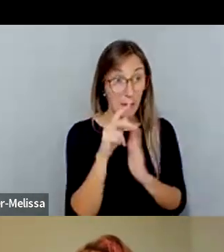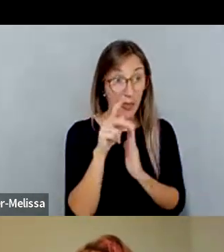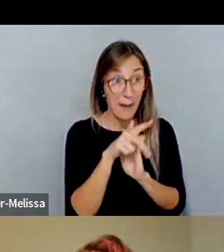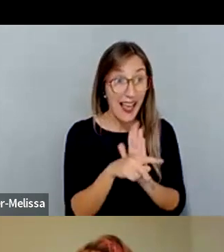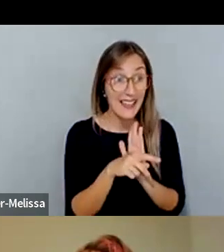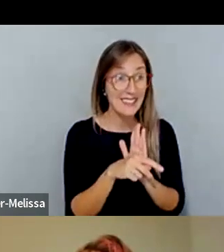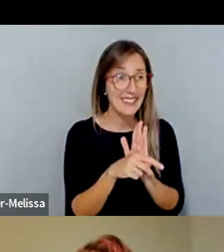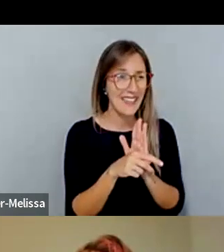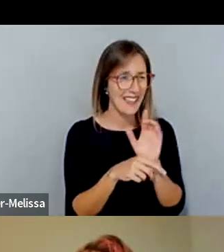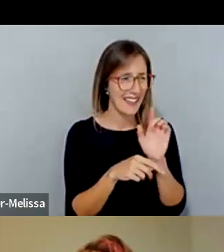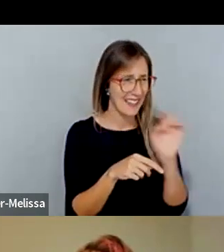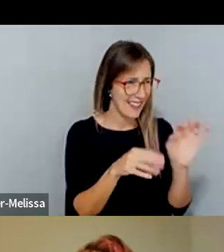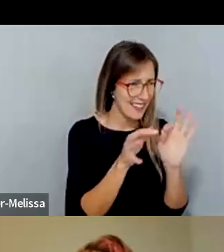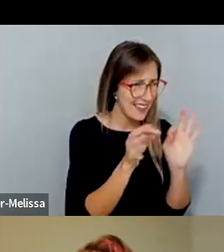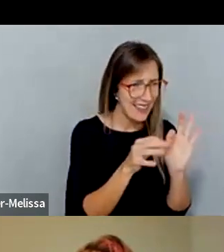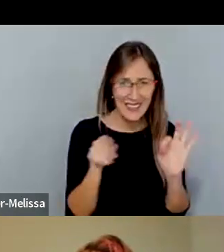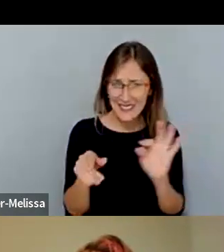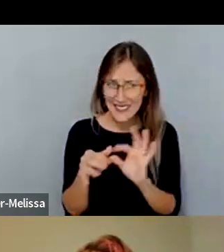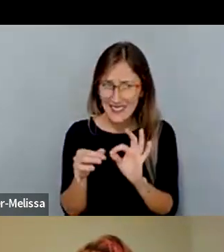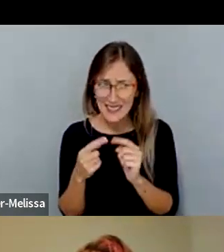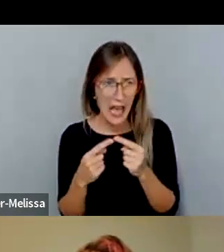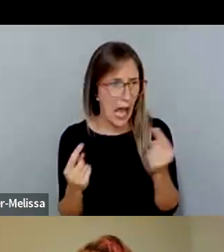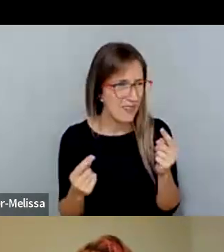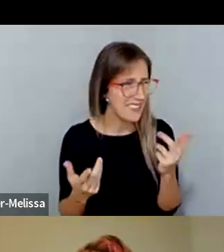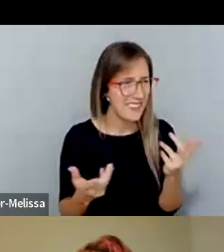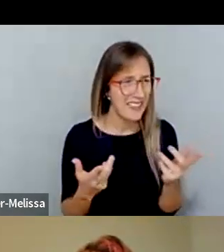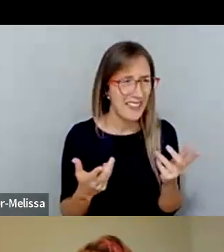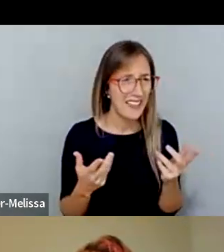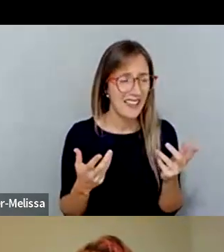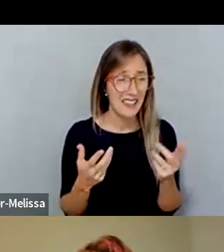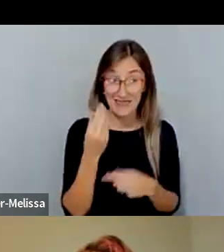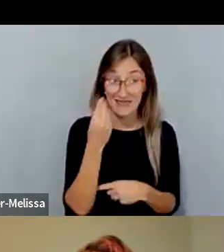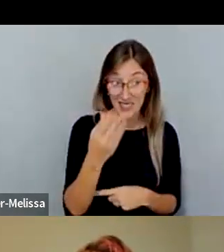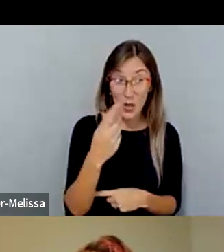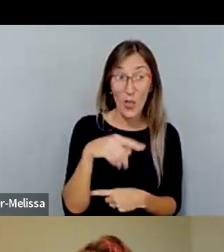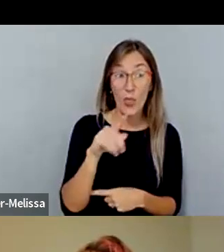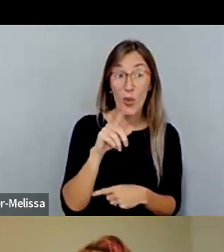the policy our things don't Ault go together. Some of the things in the